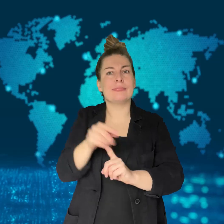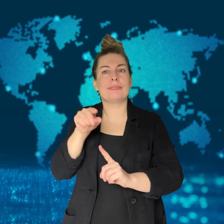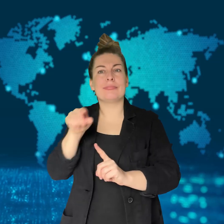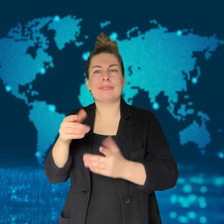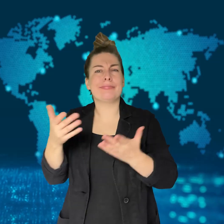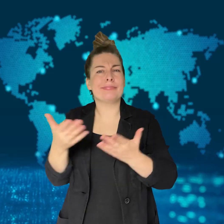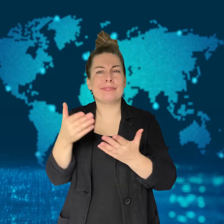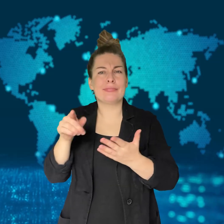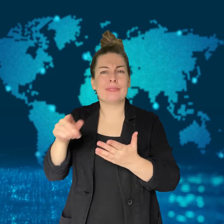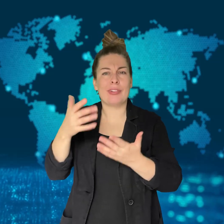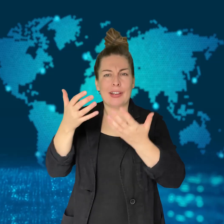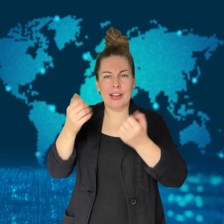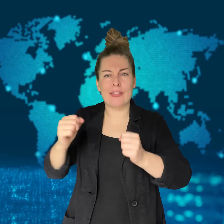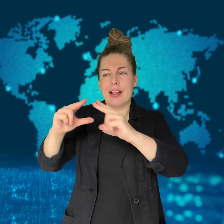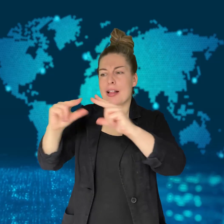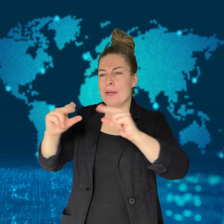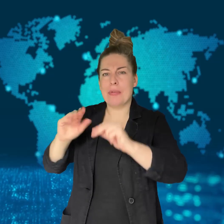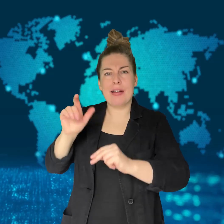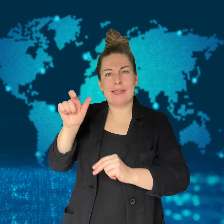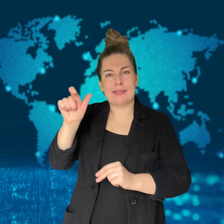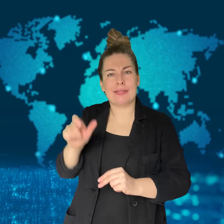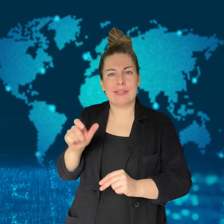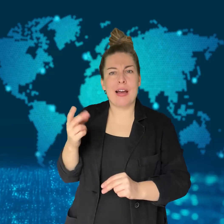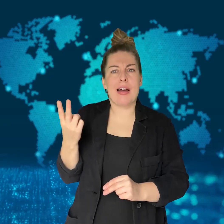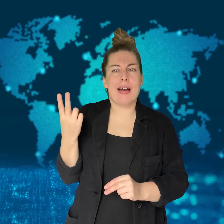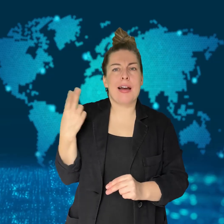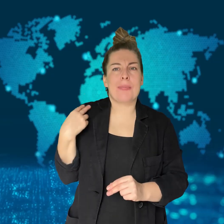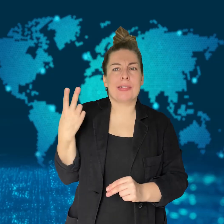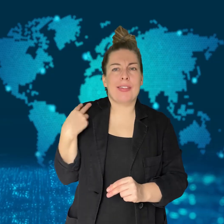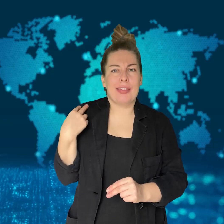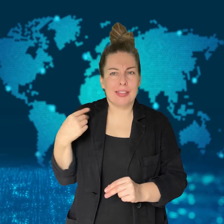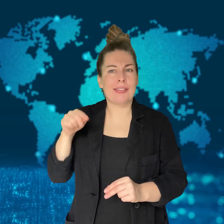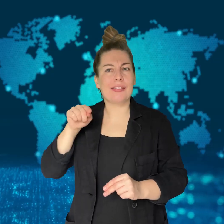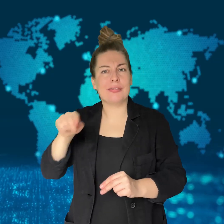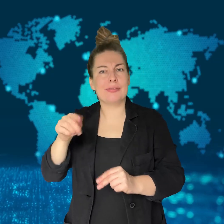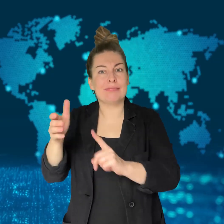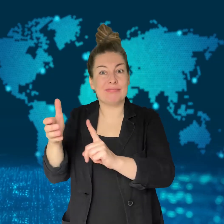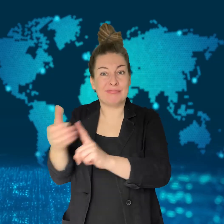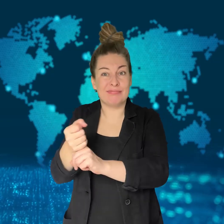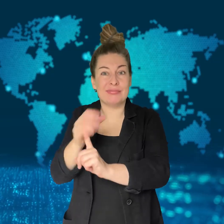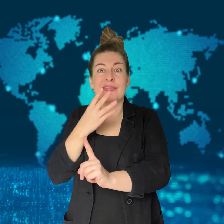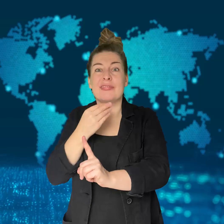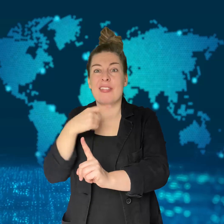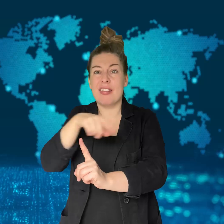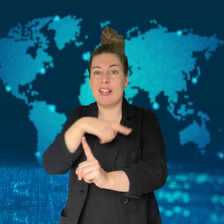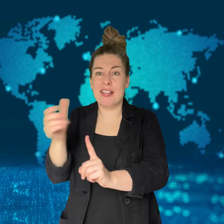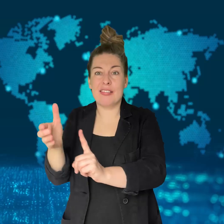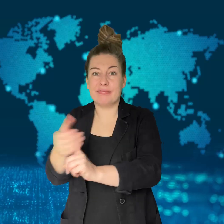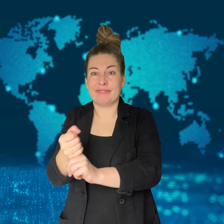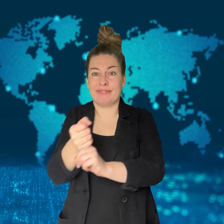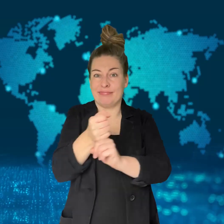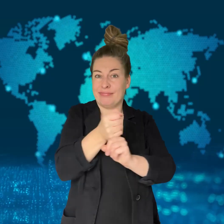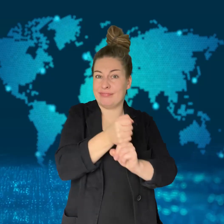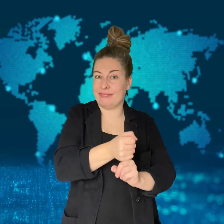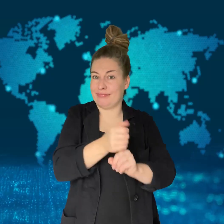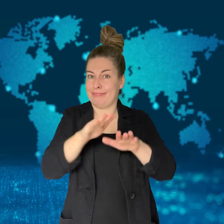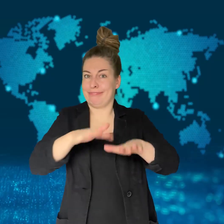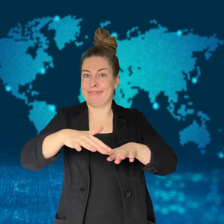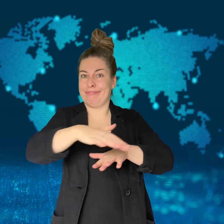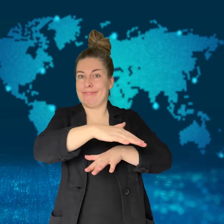The Lebanese sea captain was seized in a raid that was carried out by Israel's special forces.